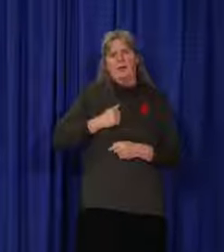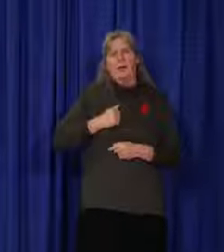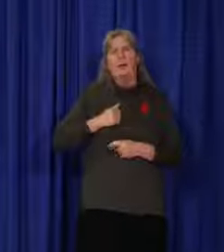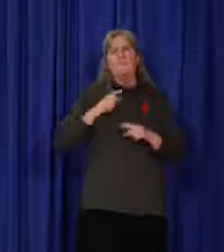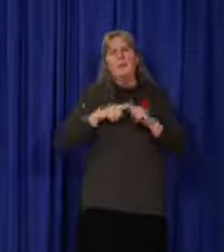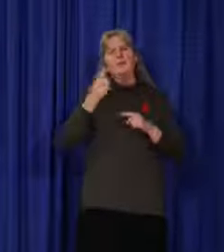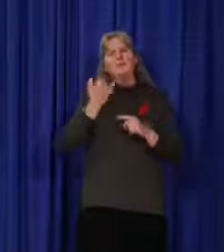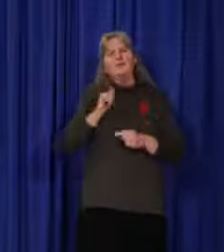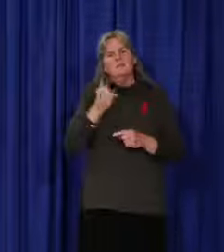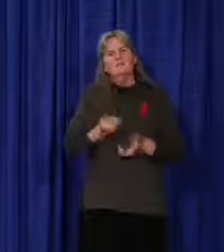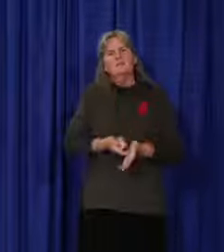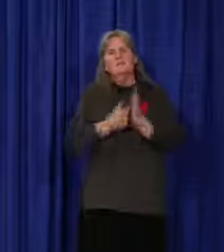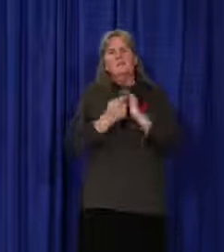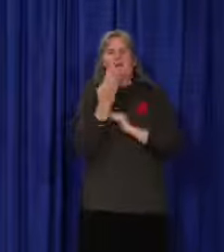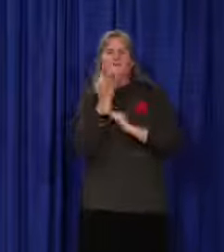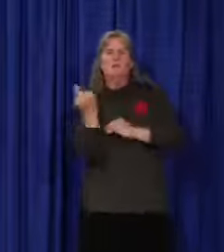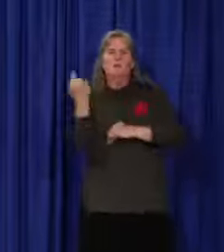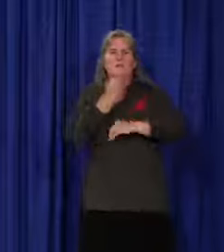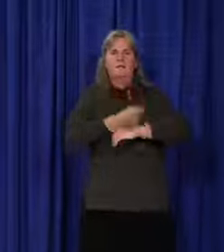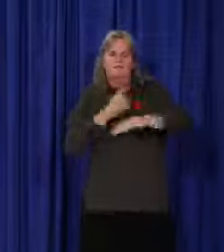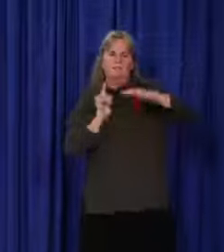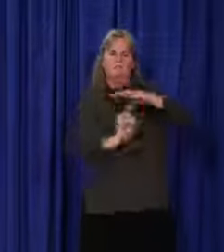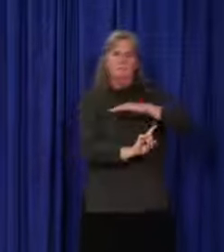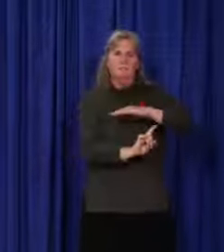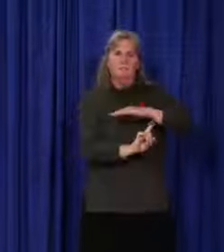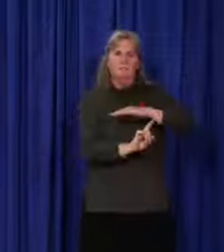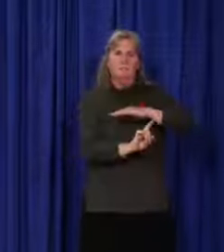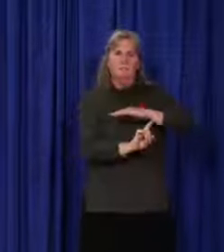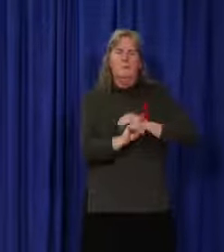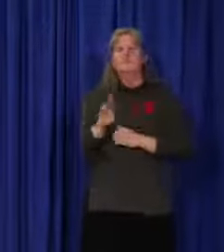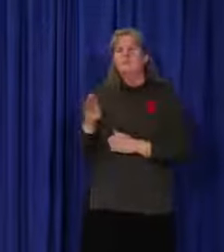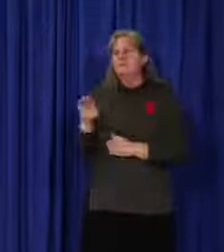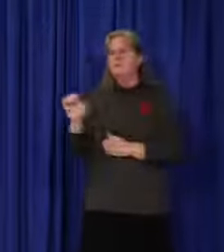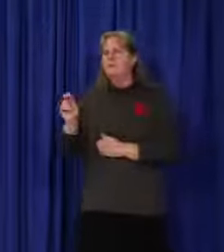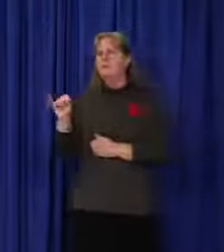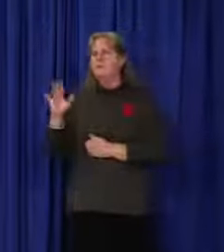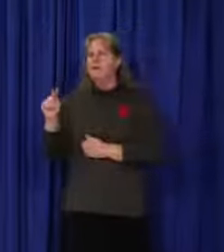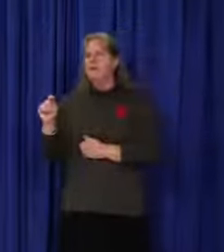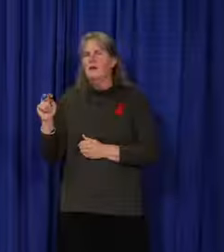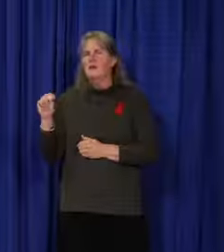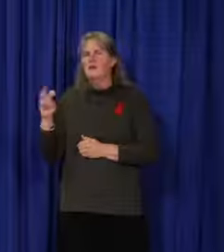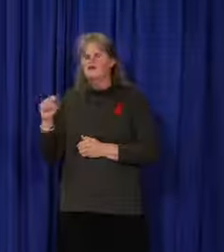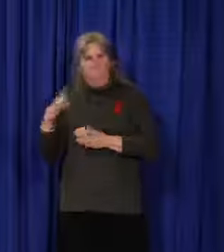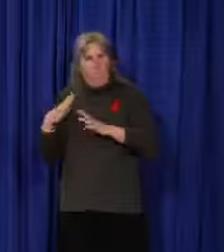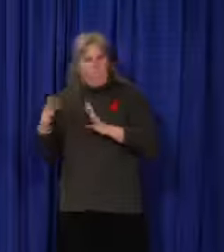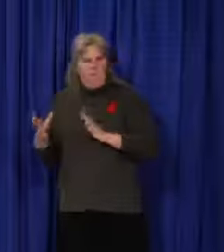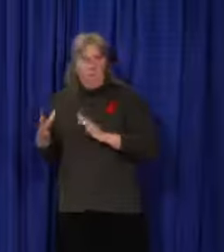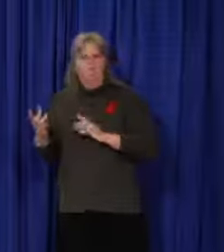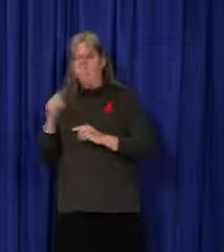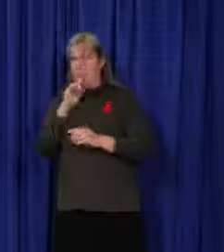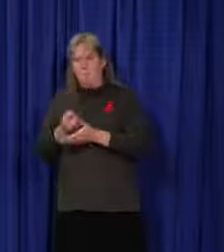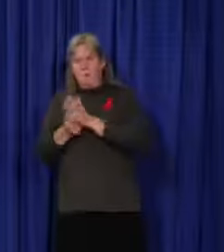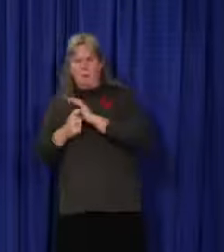family circle. But consider how many of the people you are gathering with have recently travelled out of your community to get groceries